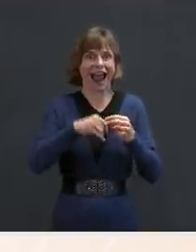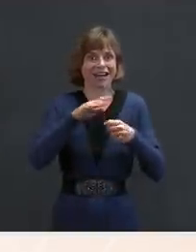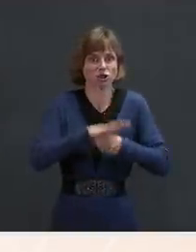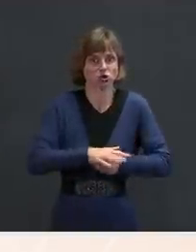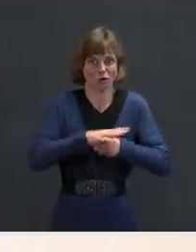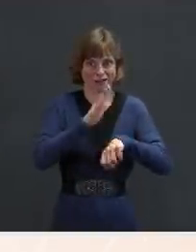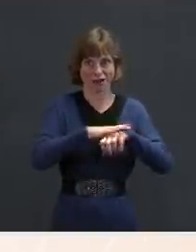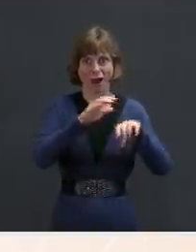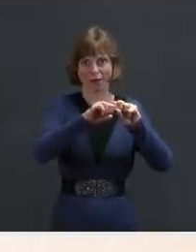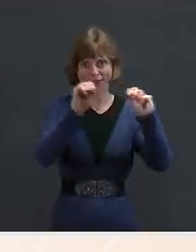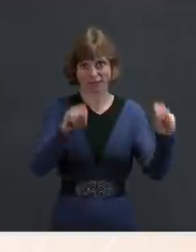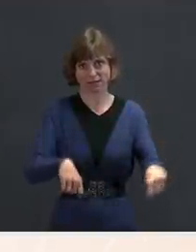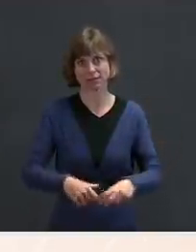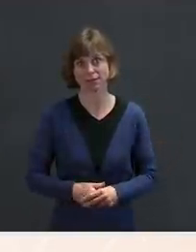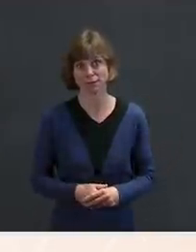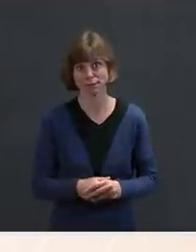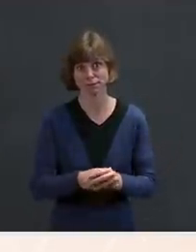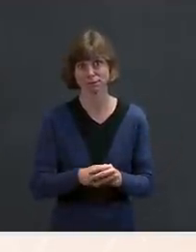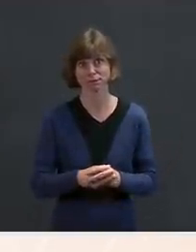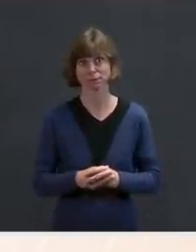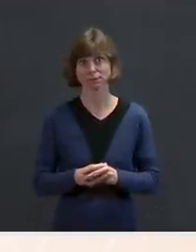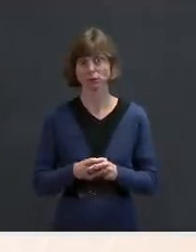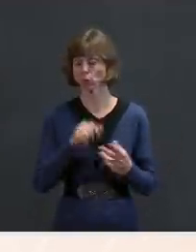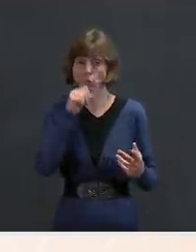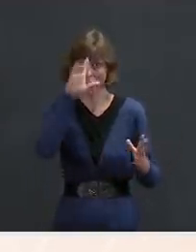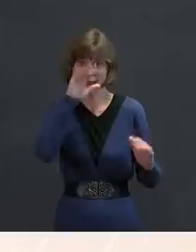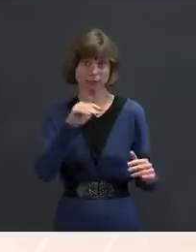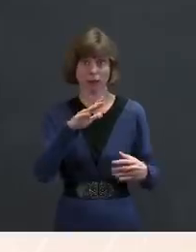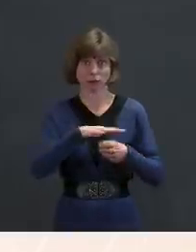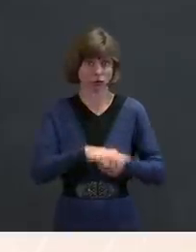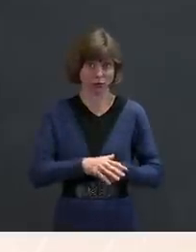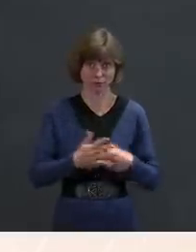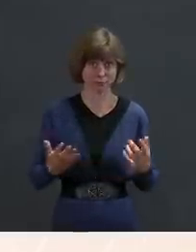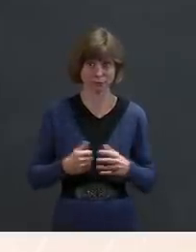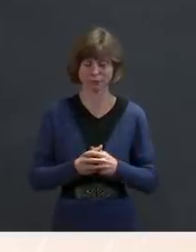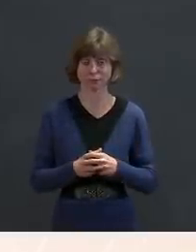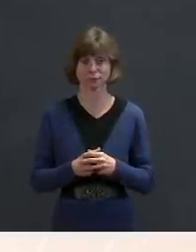As a matter of process, individuals of family units